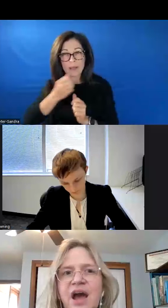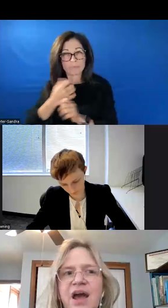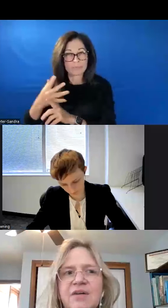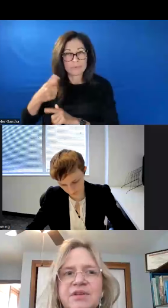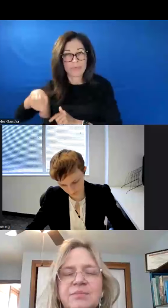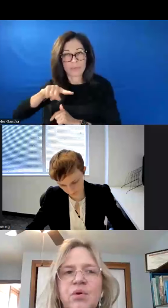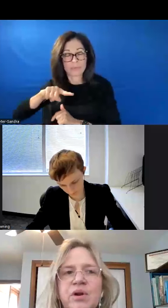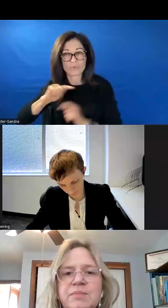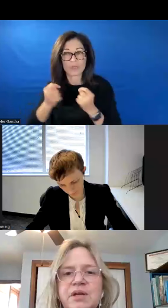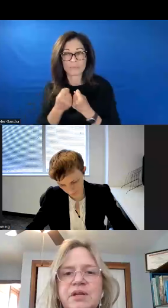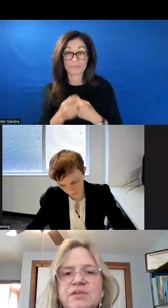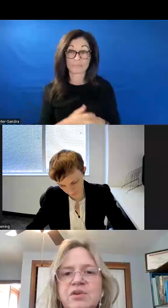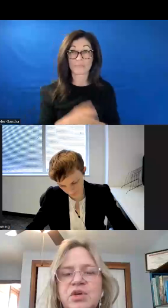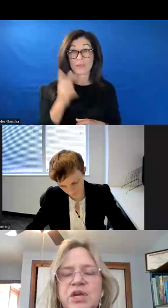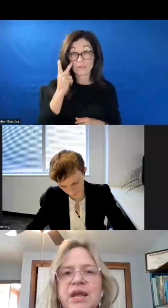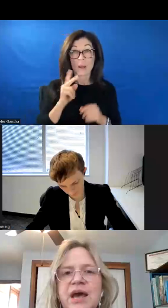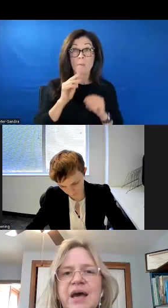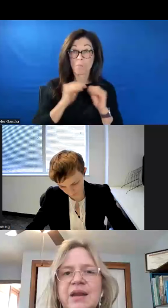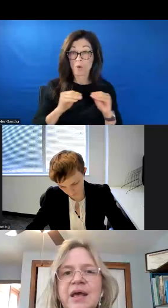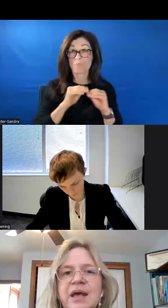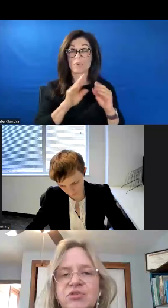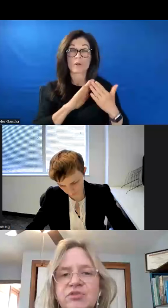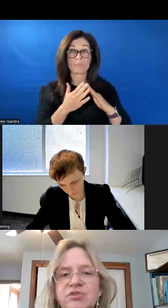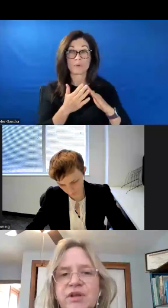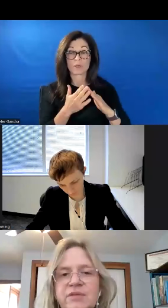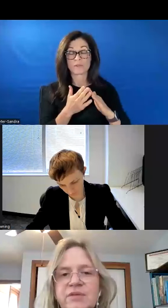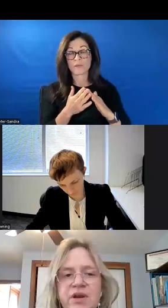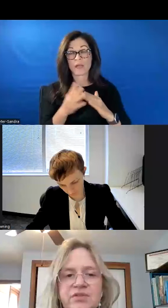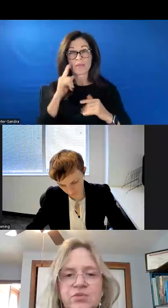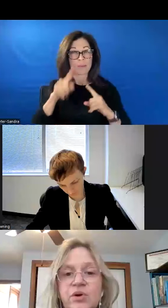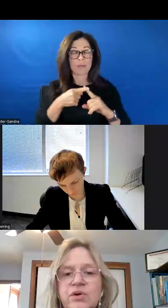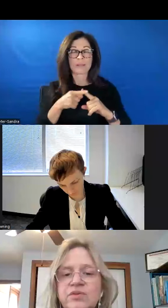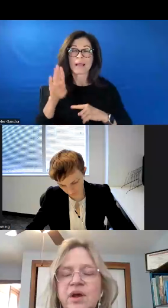I HAVE SEEN MORE COMMUNITIES LOOKING AT BACHELORS LEVEL WORKERS